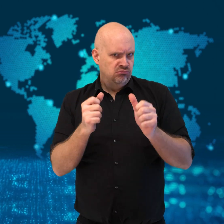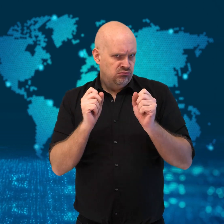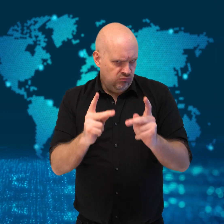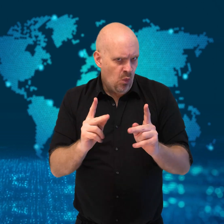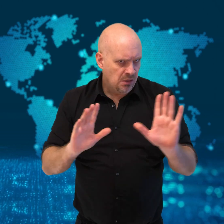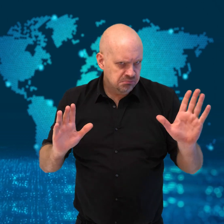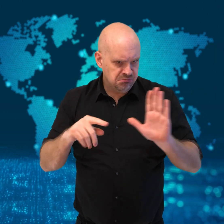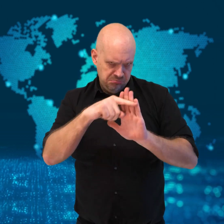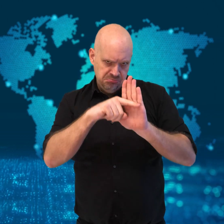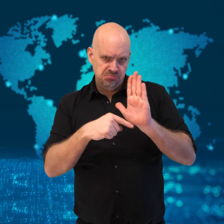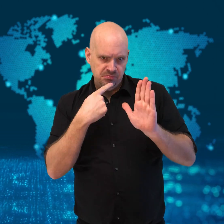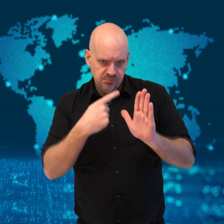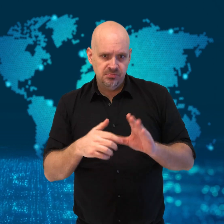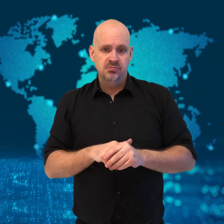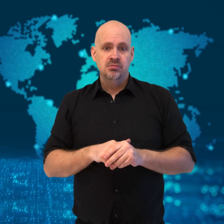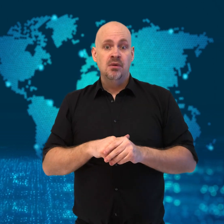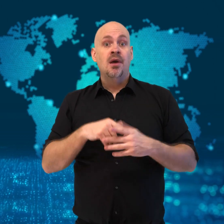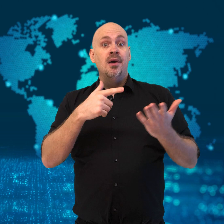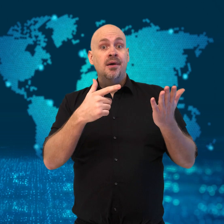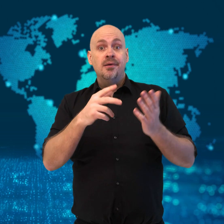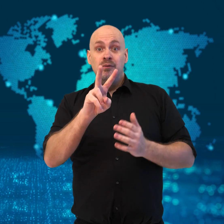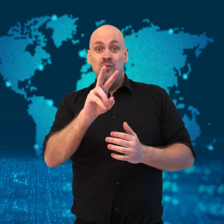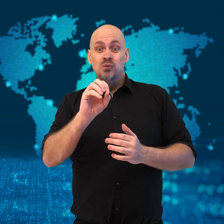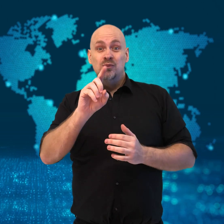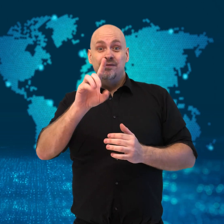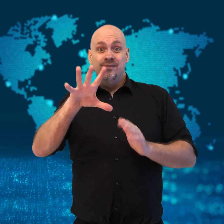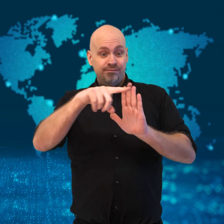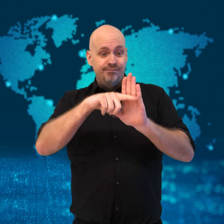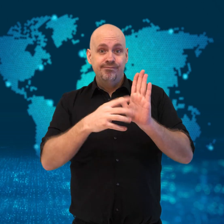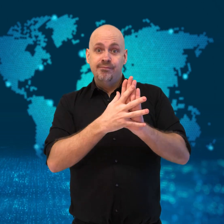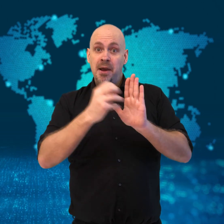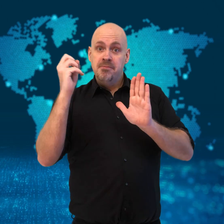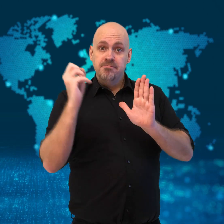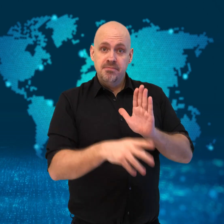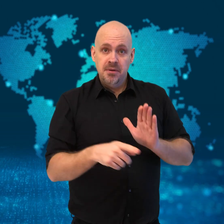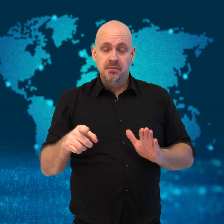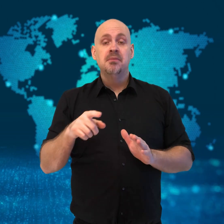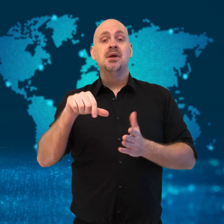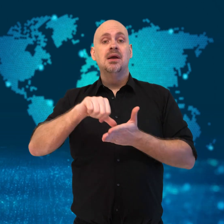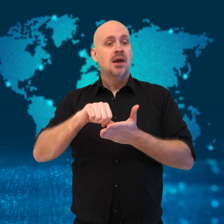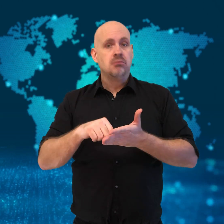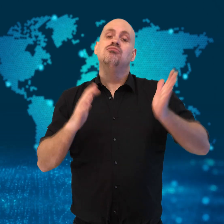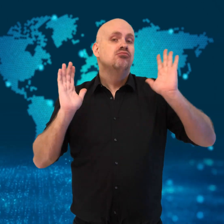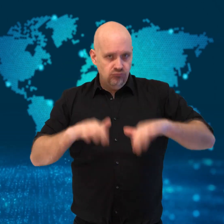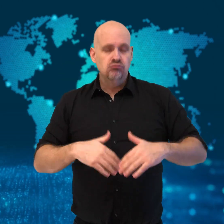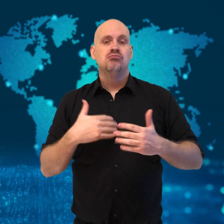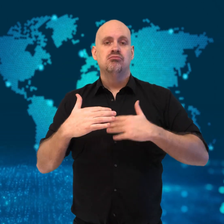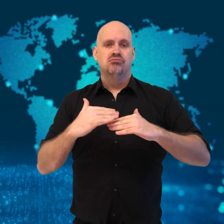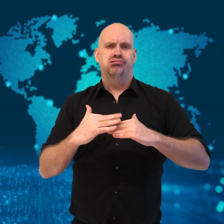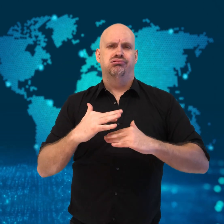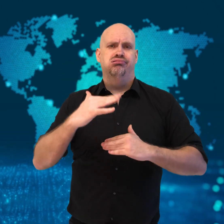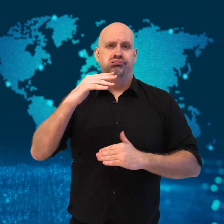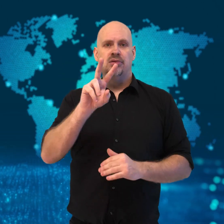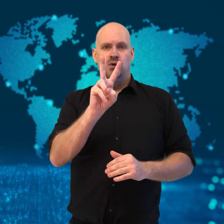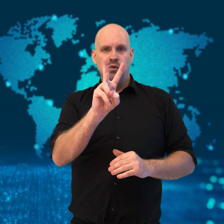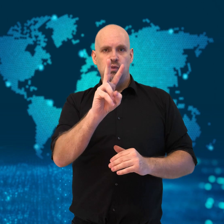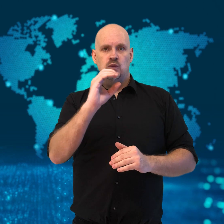as a part of the 2015 deal, but since the US withdrew from the deal,